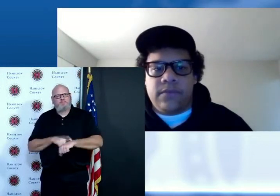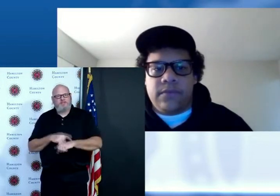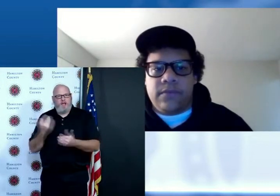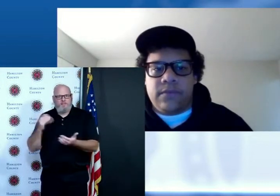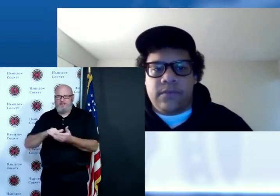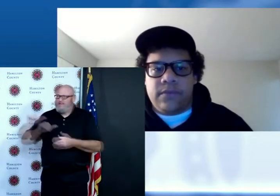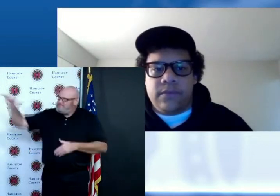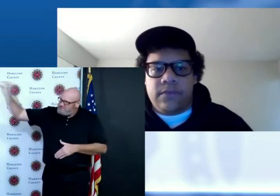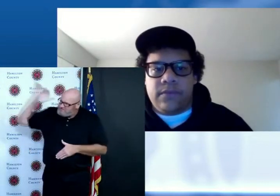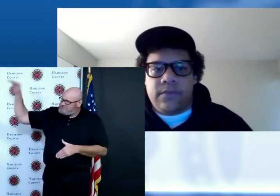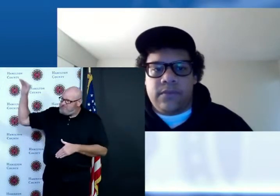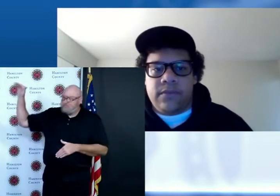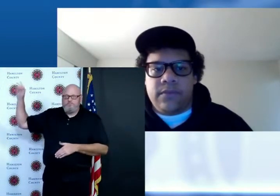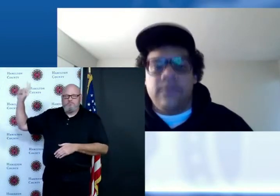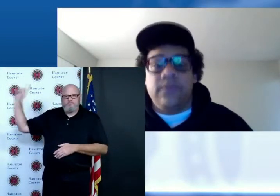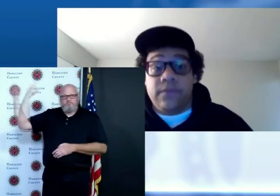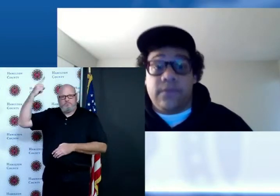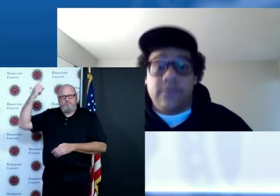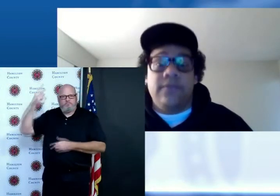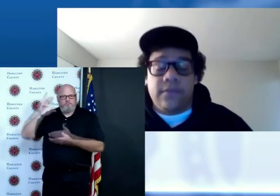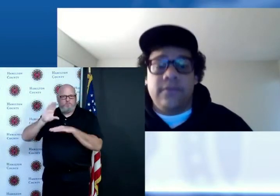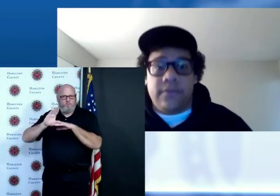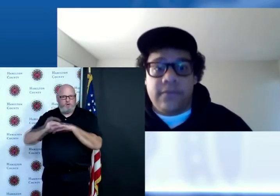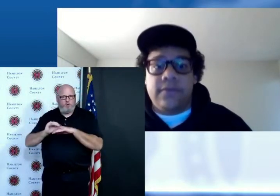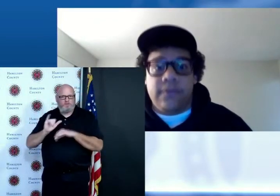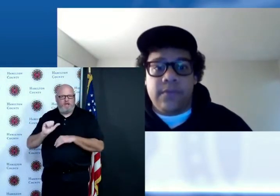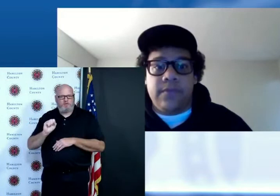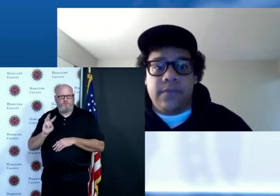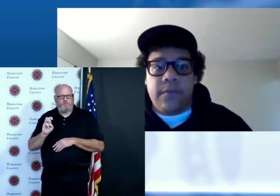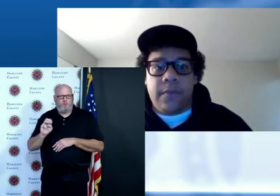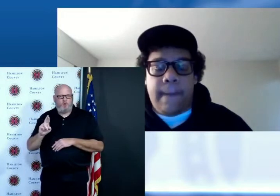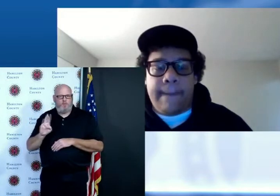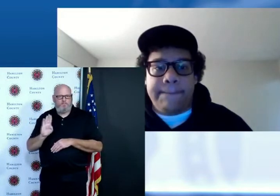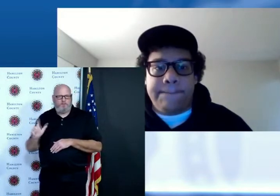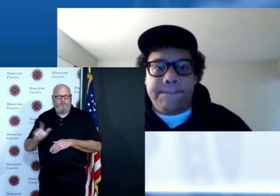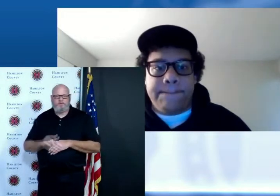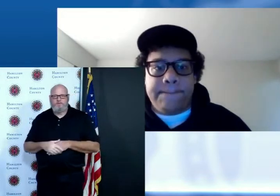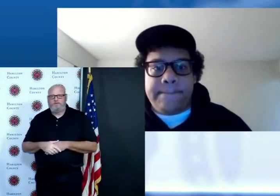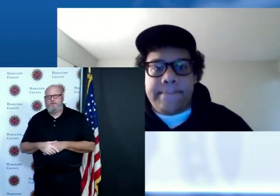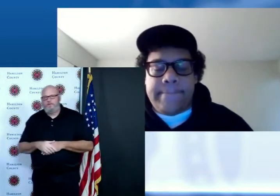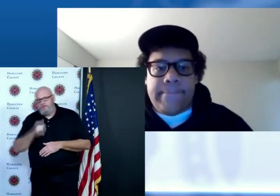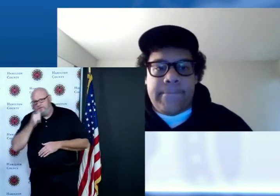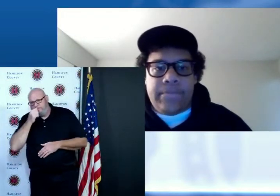biased toward Hamilton County obviously so on the finance committee up we always had to fight